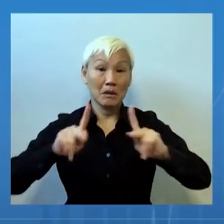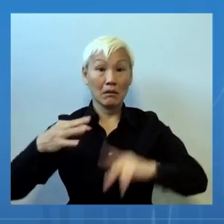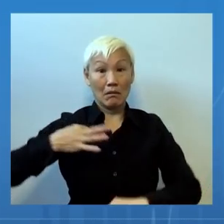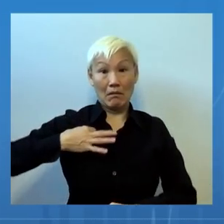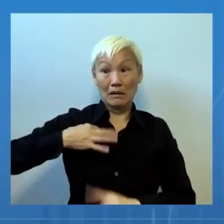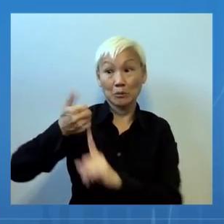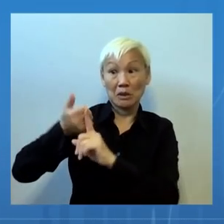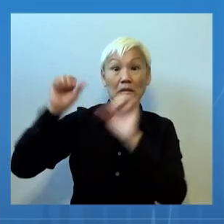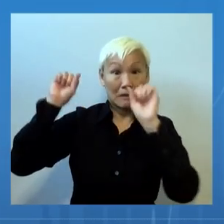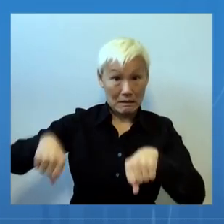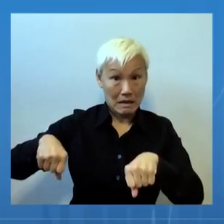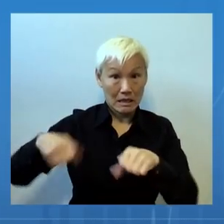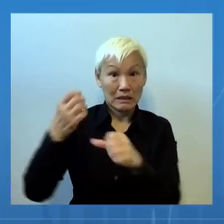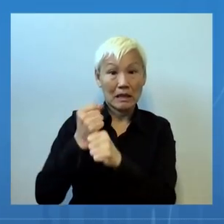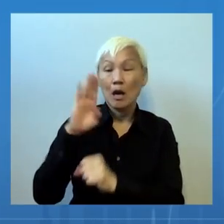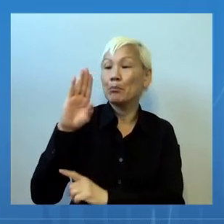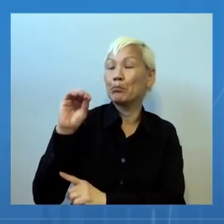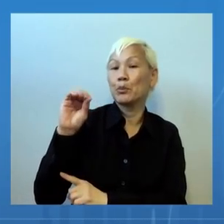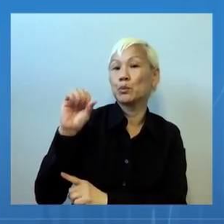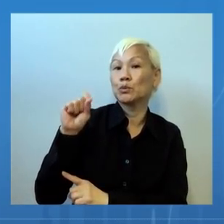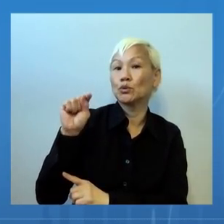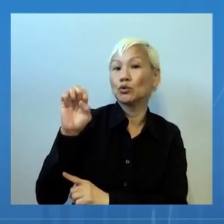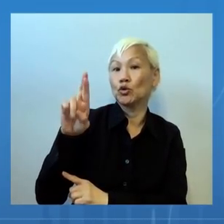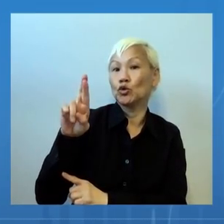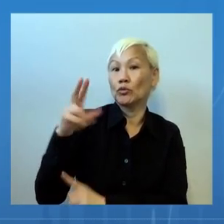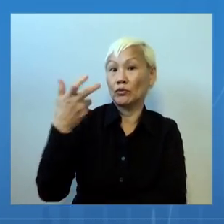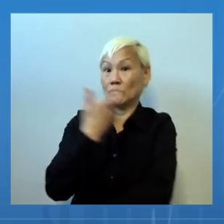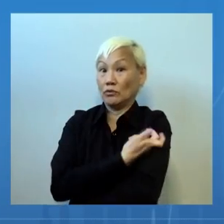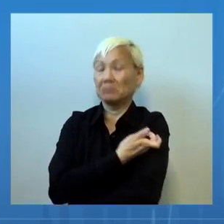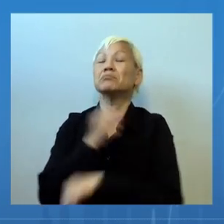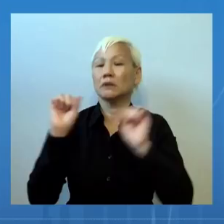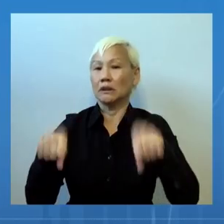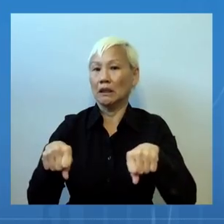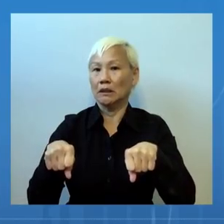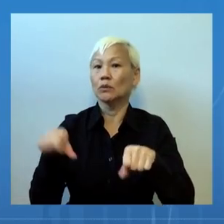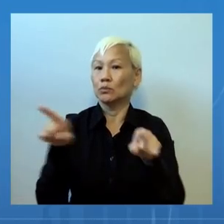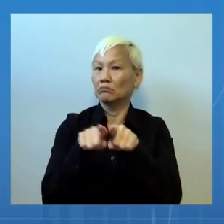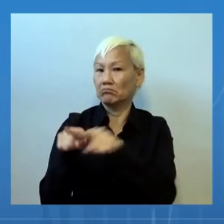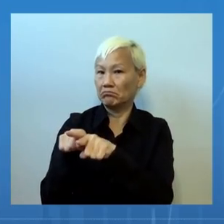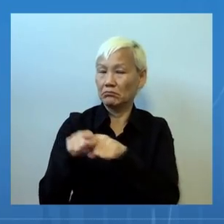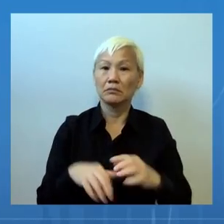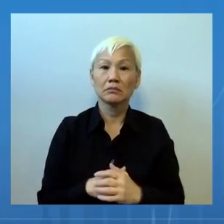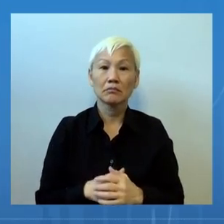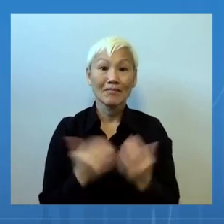We're making important progress on both fronts. In fact, today, we hit two important milestones: